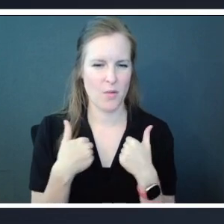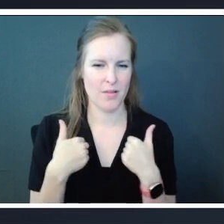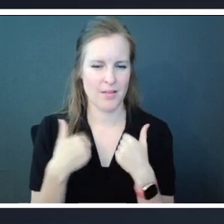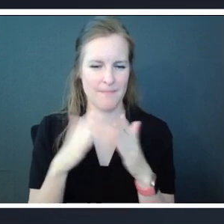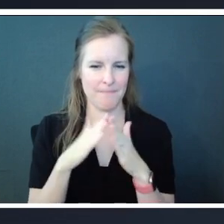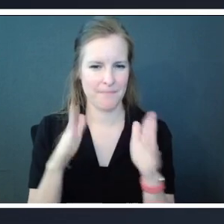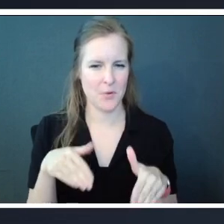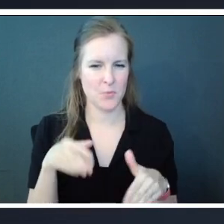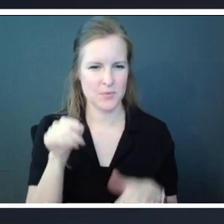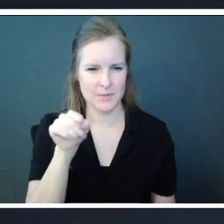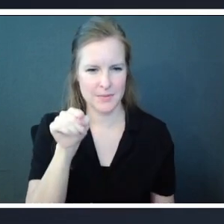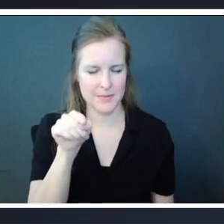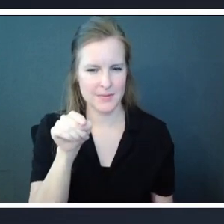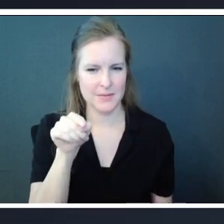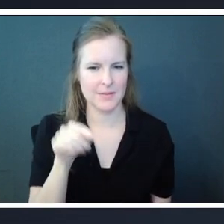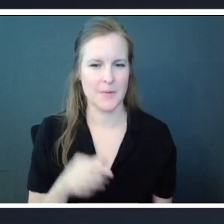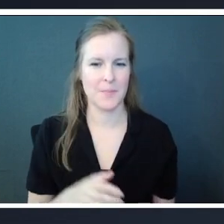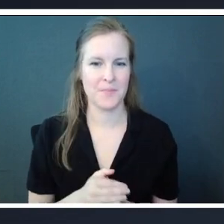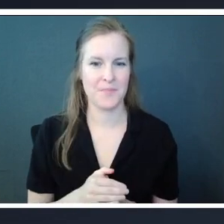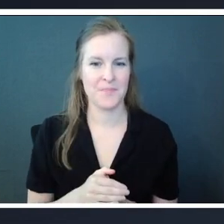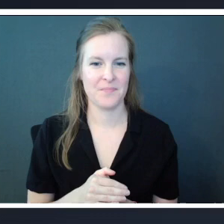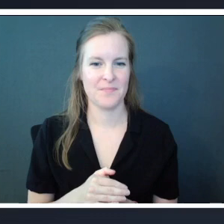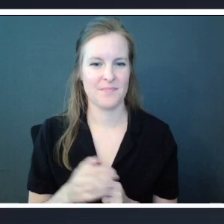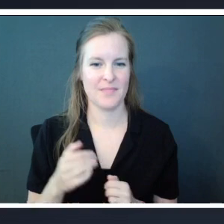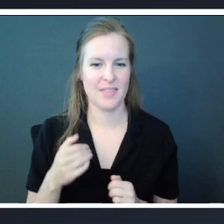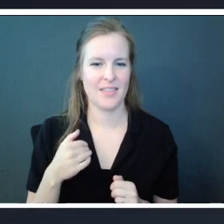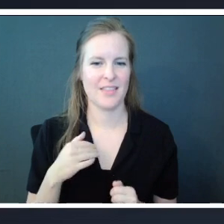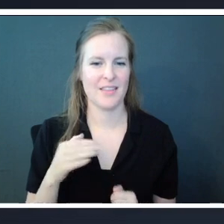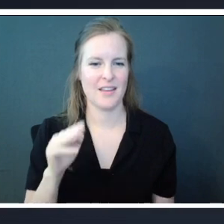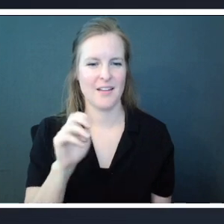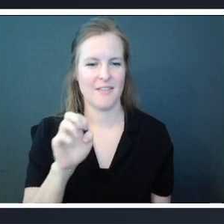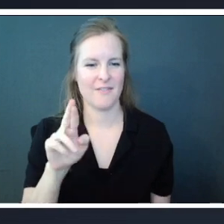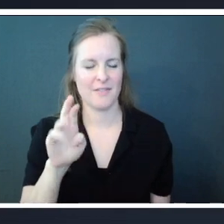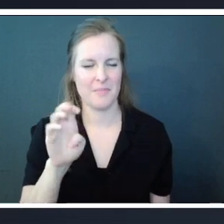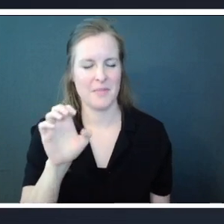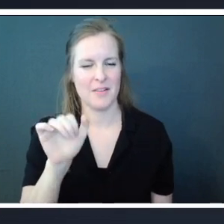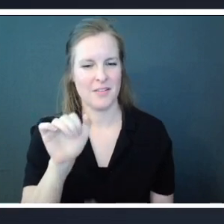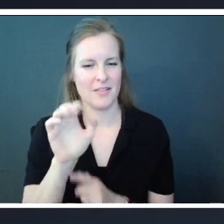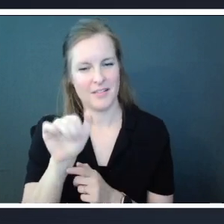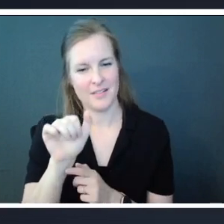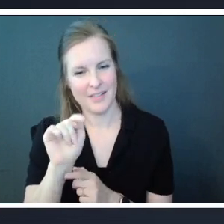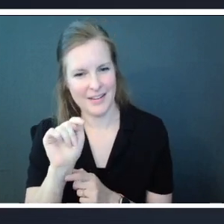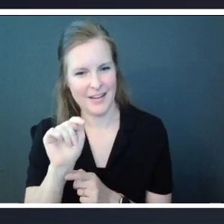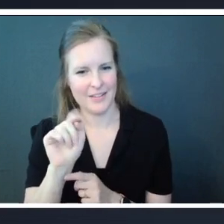is the meerkat view that we actually saw during the program. And then on the right shows how we